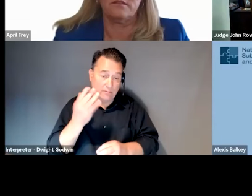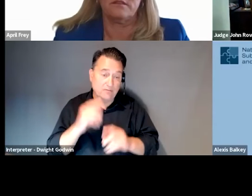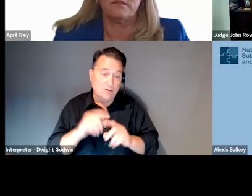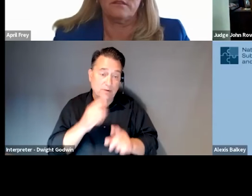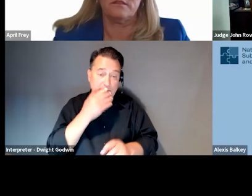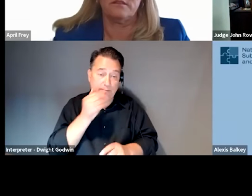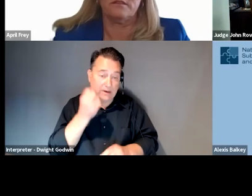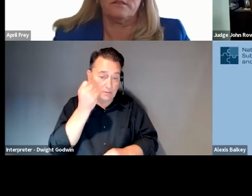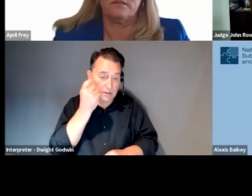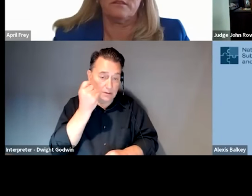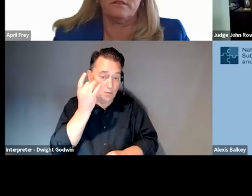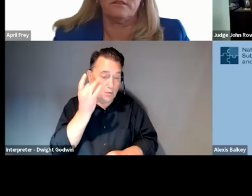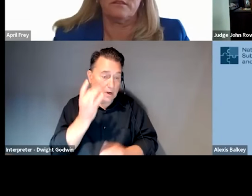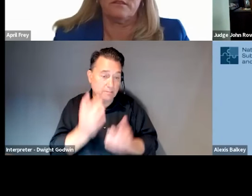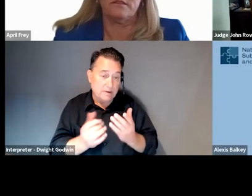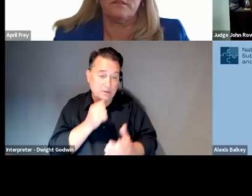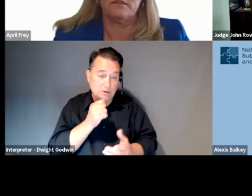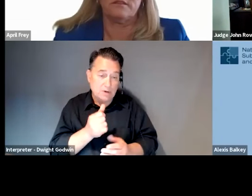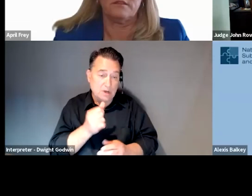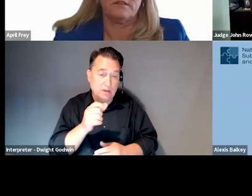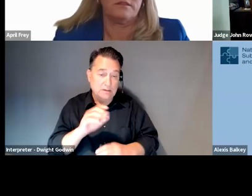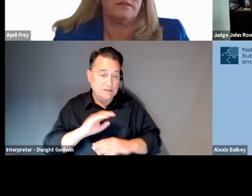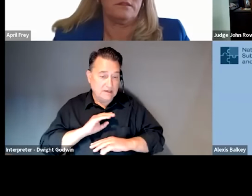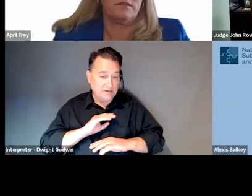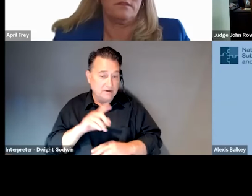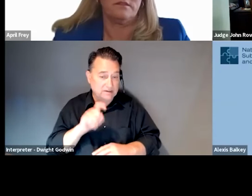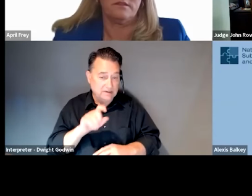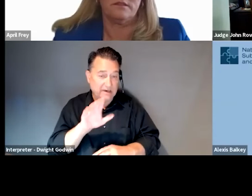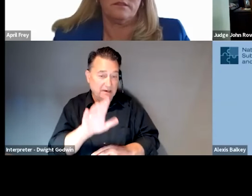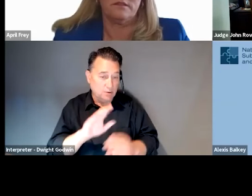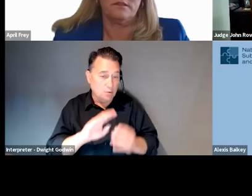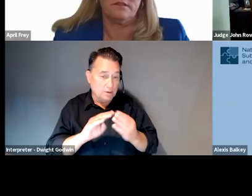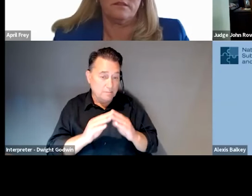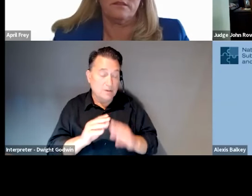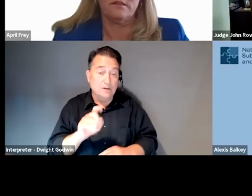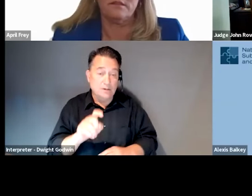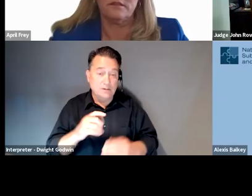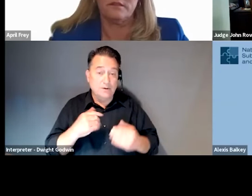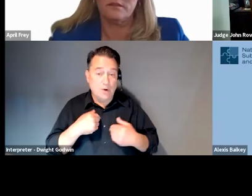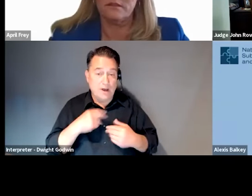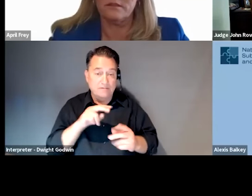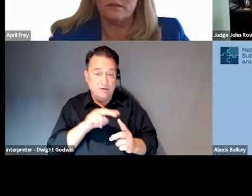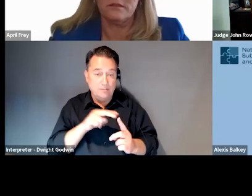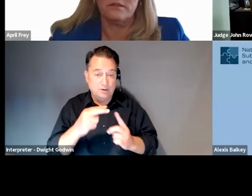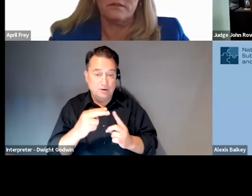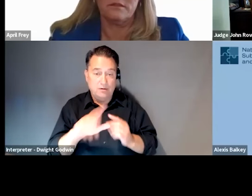why you may not be meeting the need in your community, you need to have perspectives of all the systems.